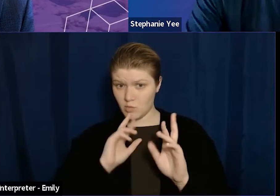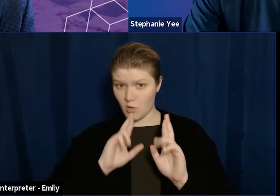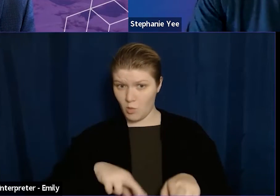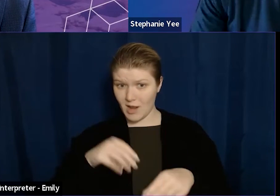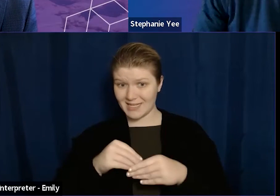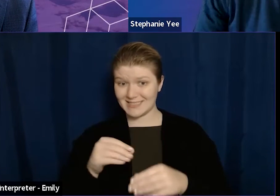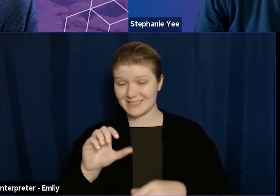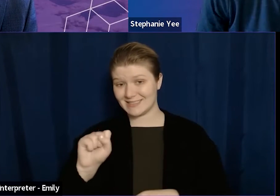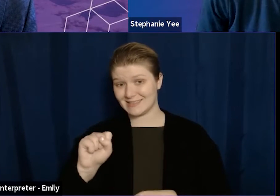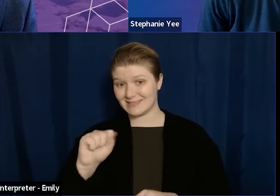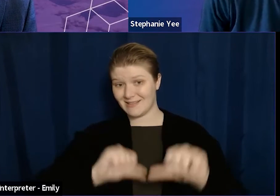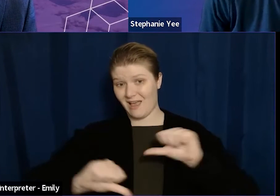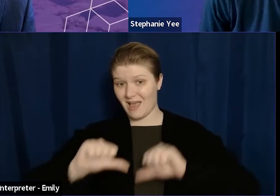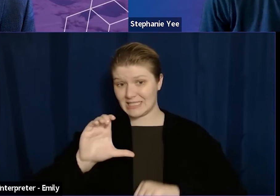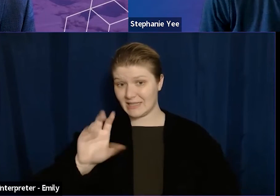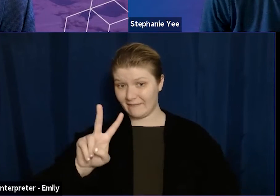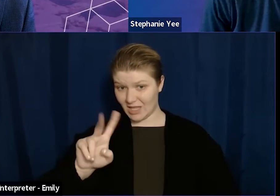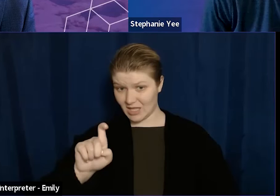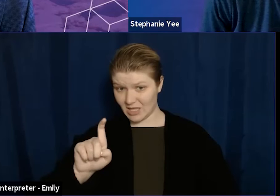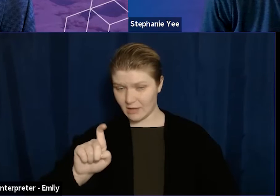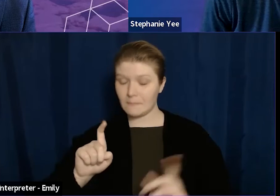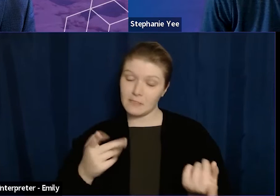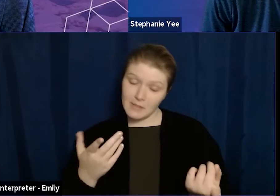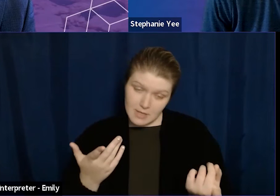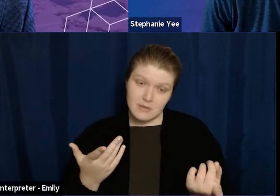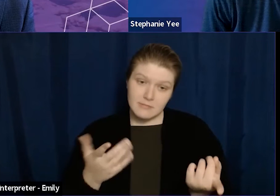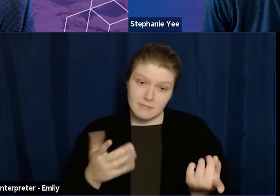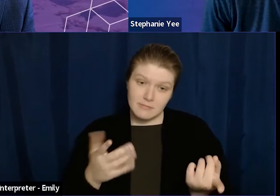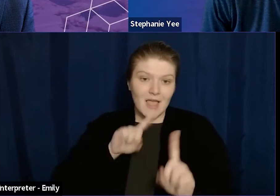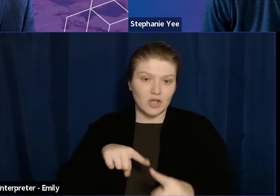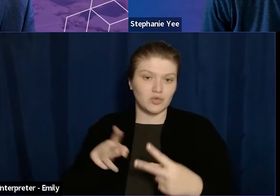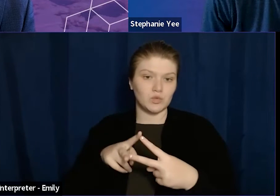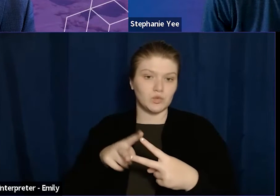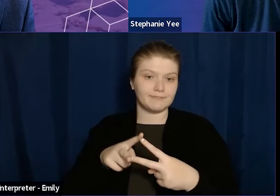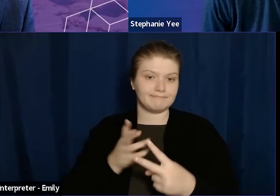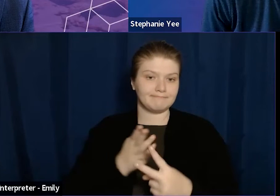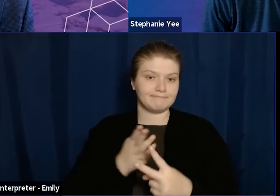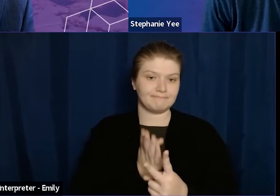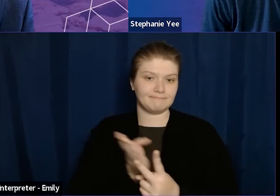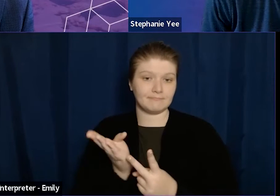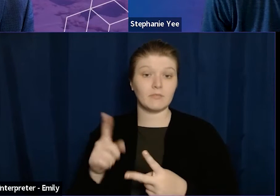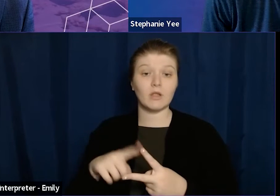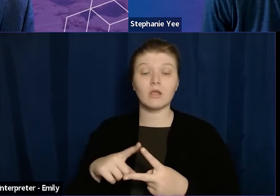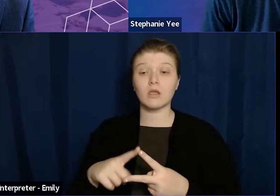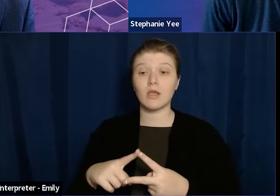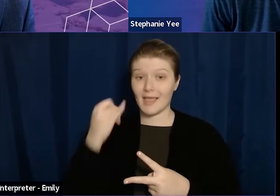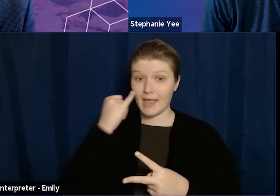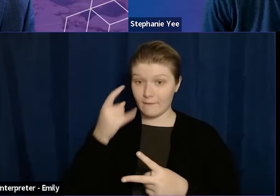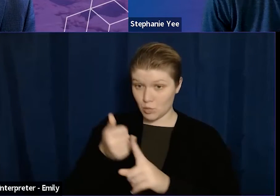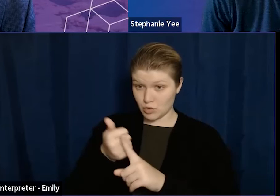The answer to that is -- well, there's -- it's a two-part answer. The first is, if you are senior personnel on the project,